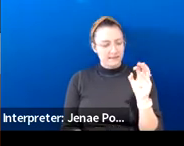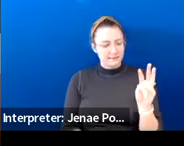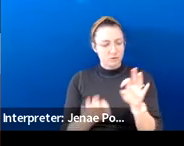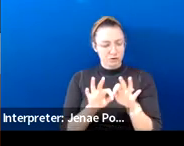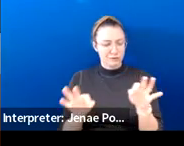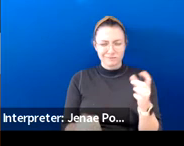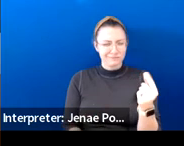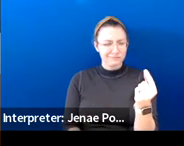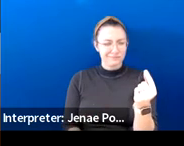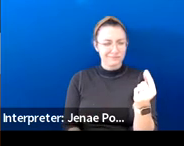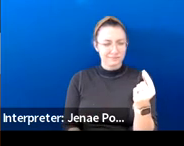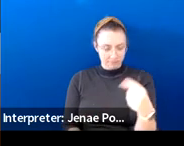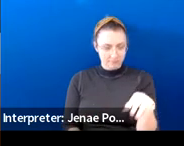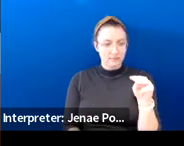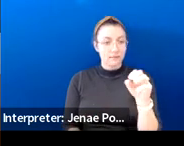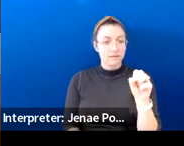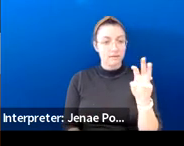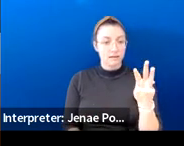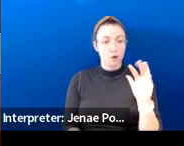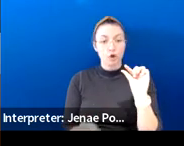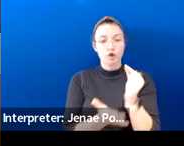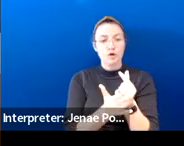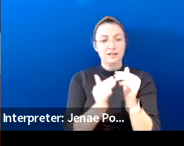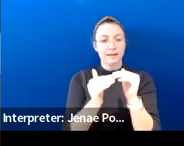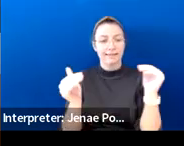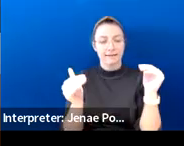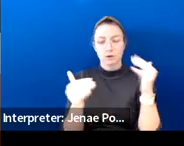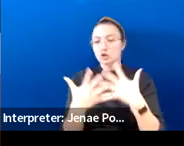So an MSW is a graduate level social work degree,